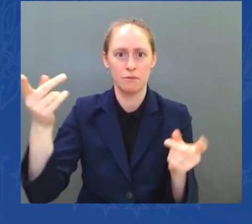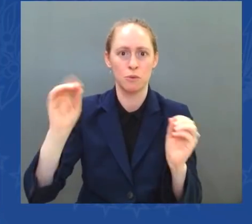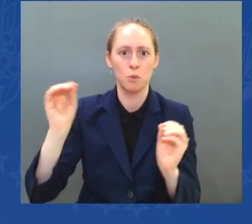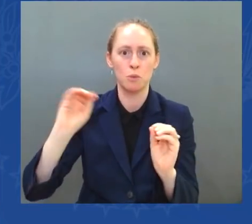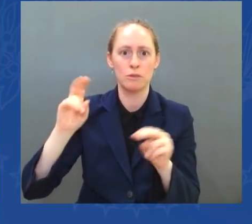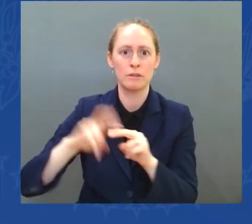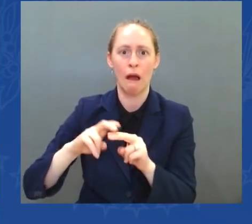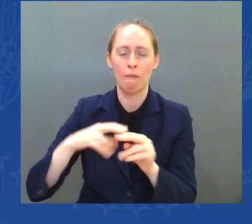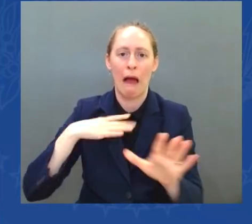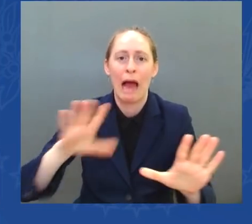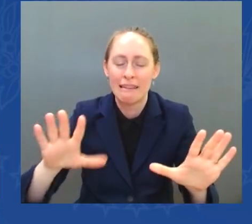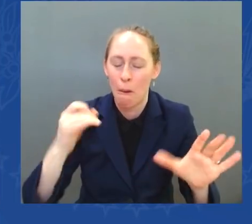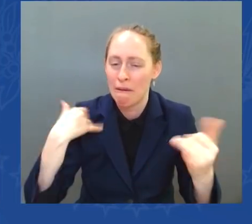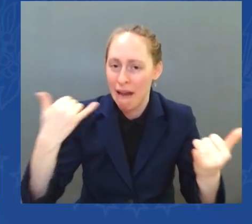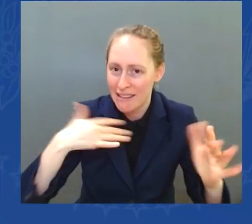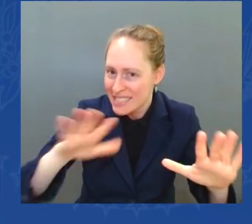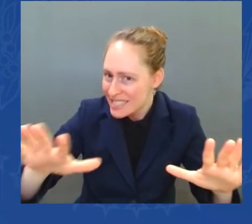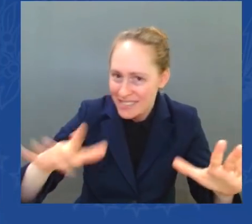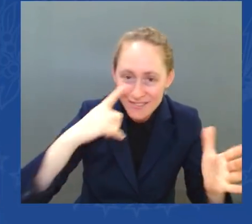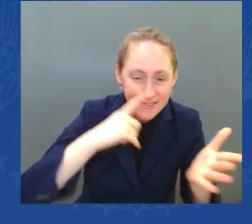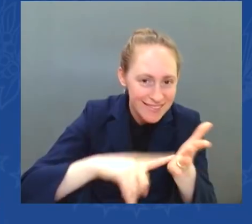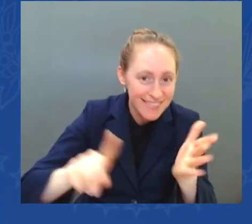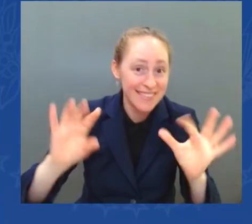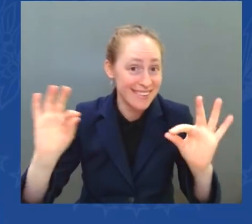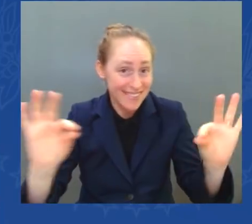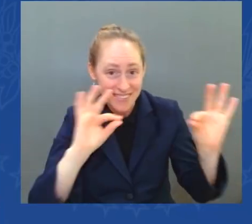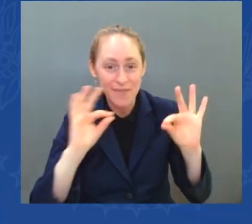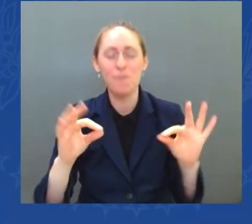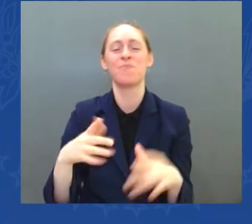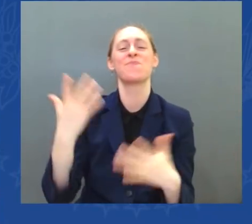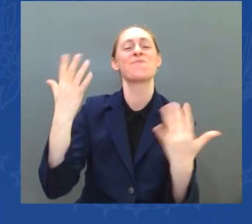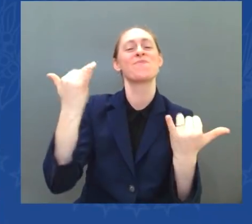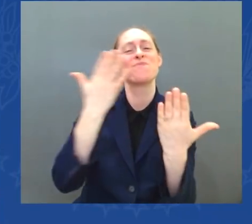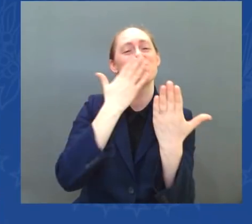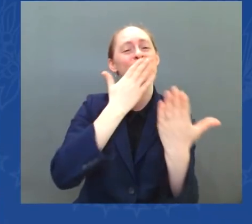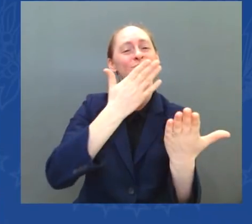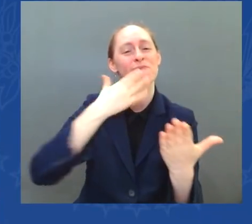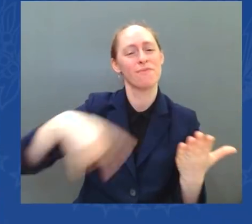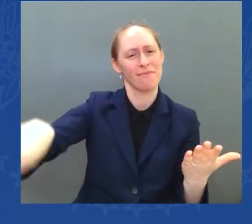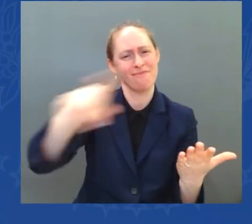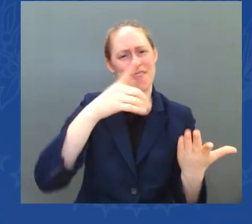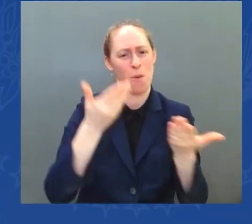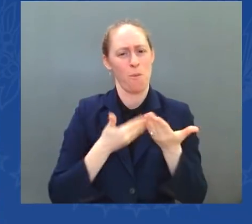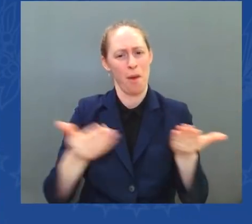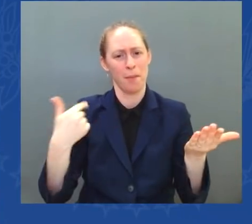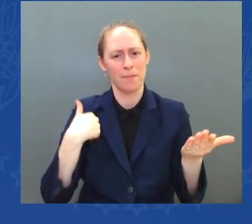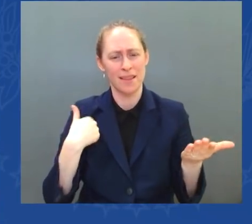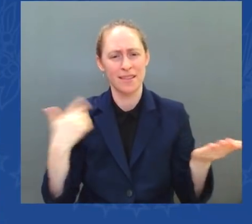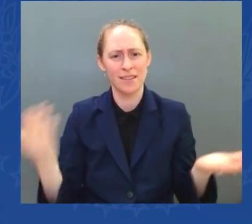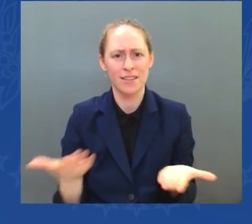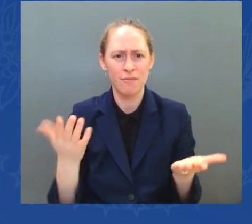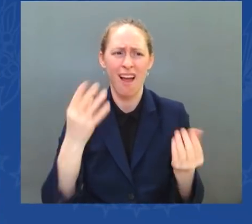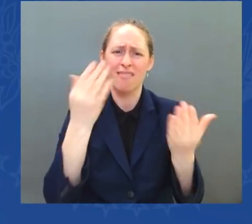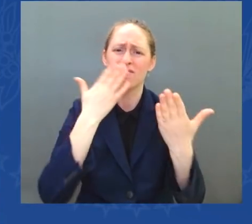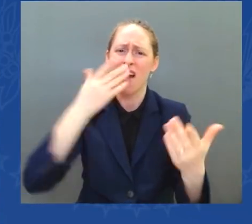for all you do for educating the future of this country. And I've been impressed.